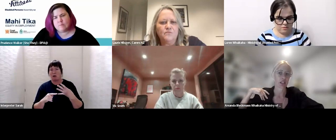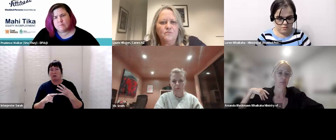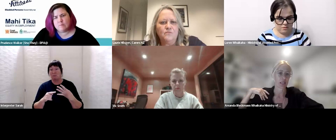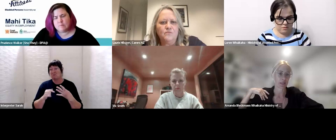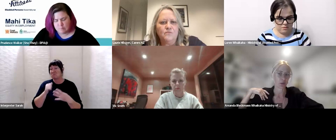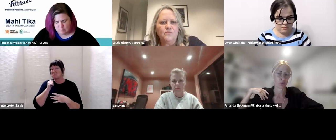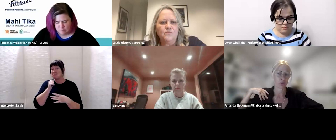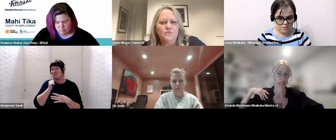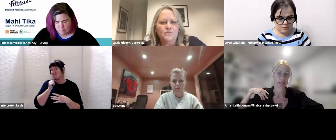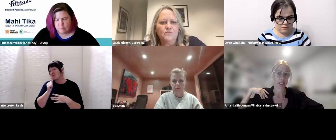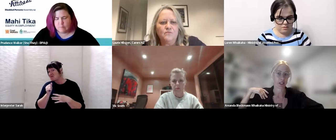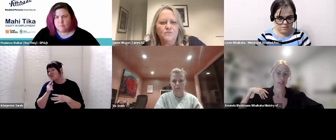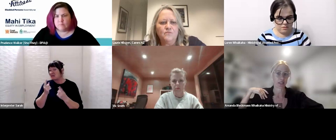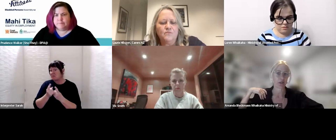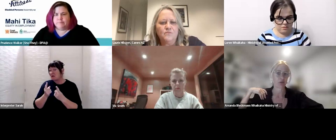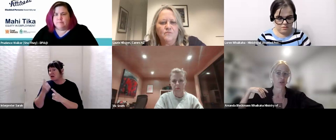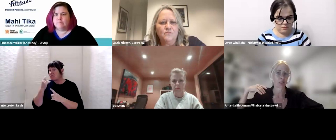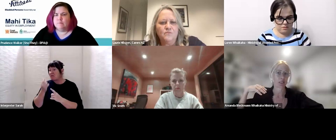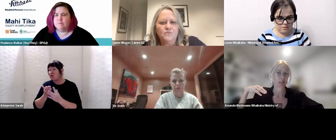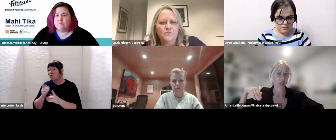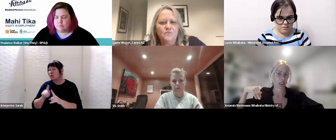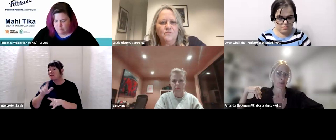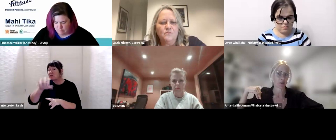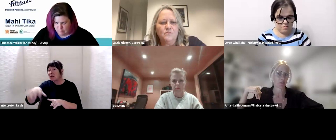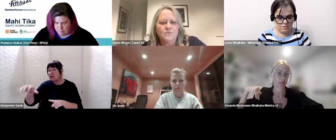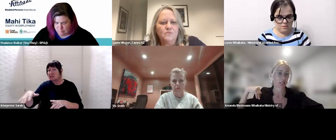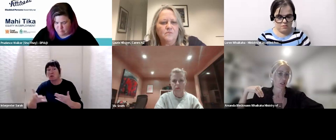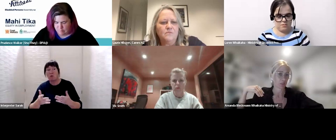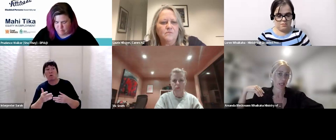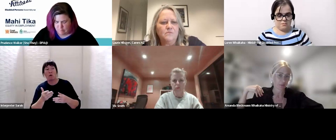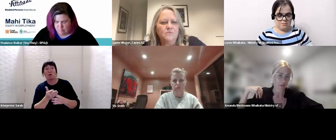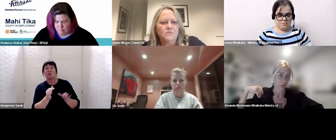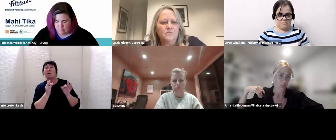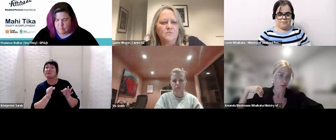that can be sought through another agency or from a specialist service such as behaviour support.